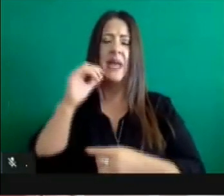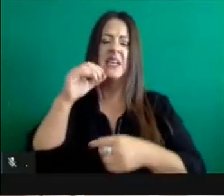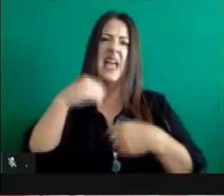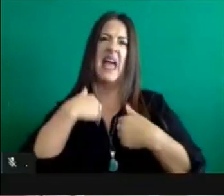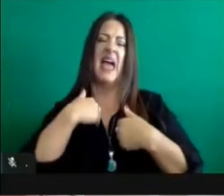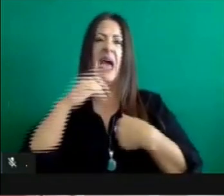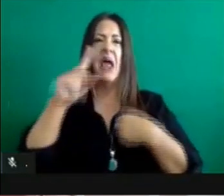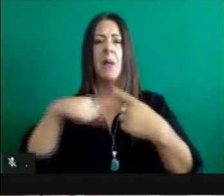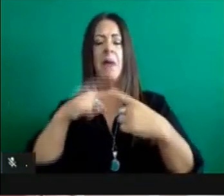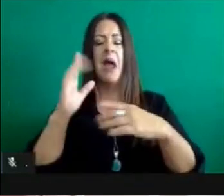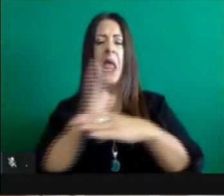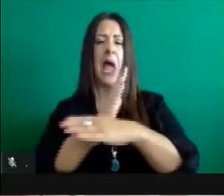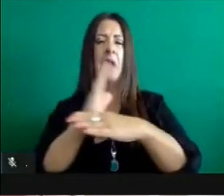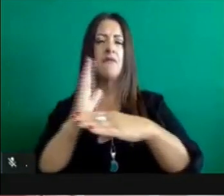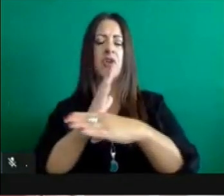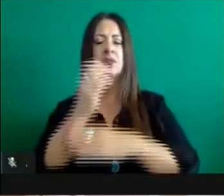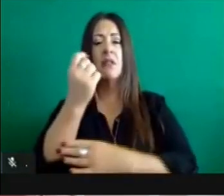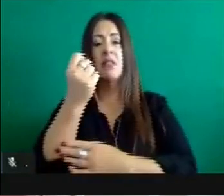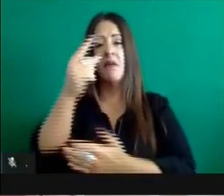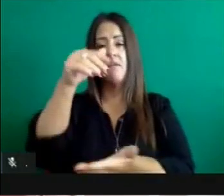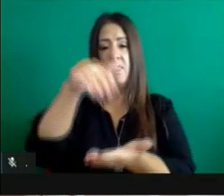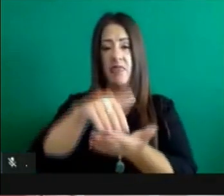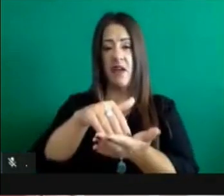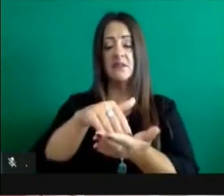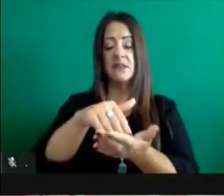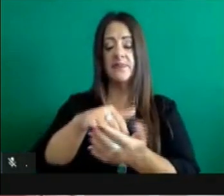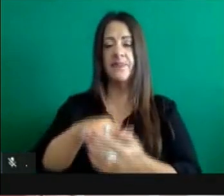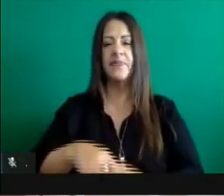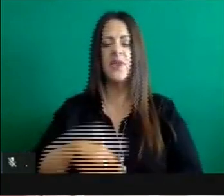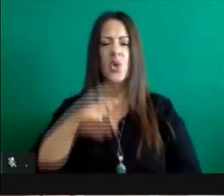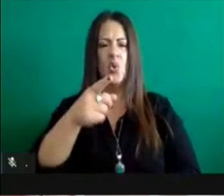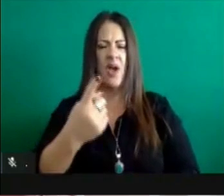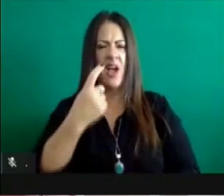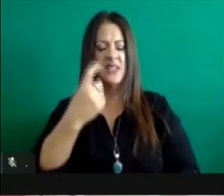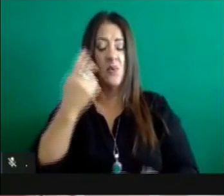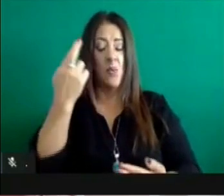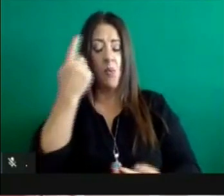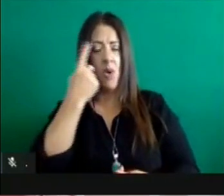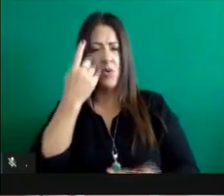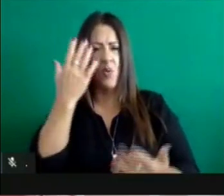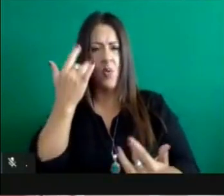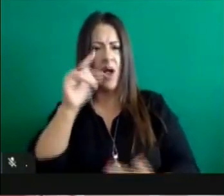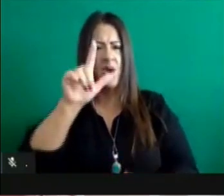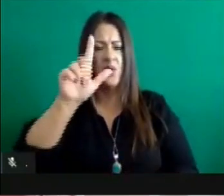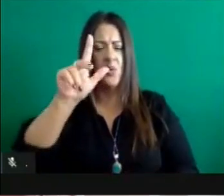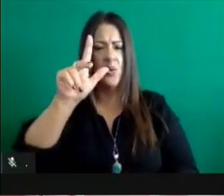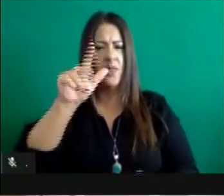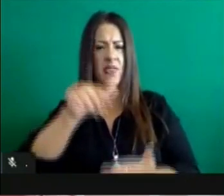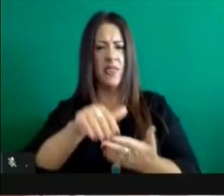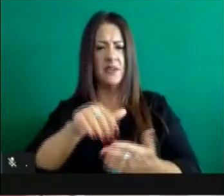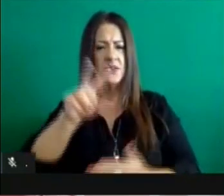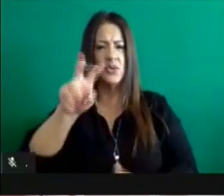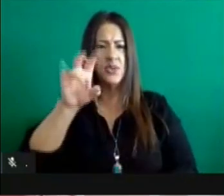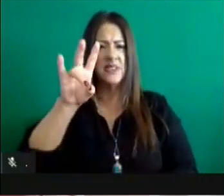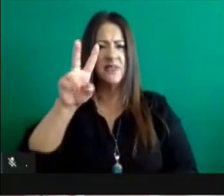CASES. AGO, WE WERE REPORTING A 70 AVERAGE OF ABOUT 11,000 CASES.